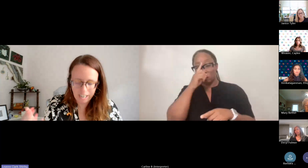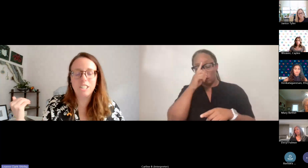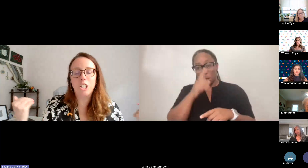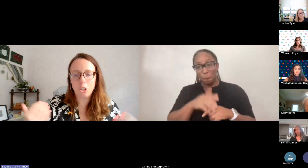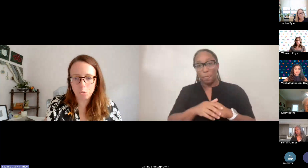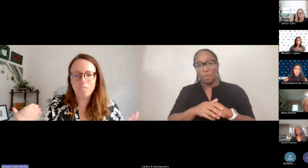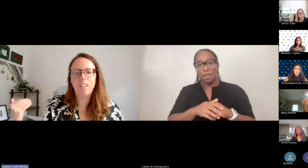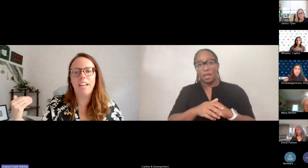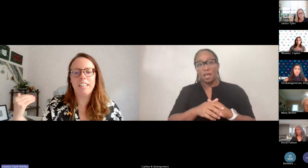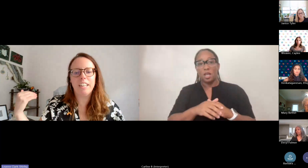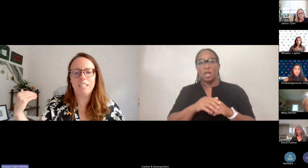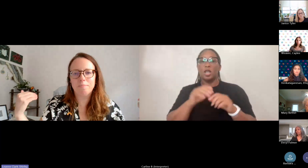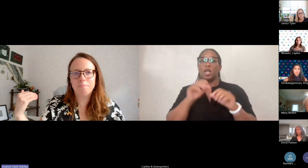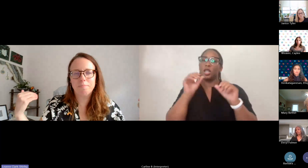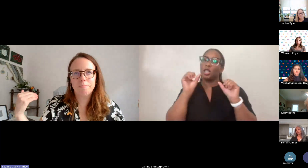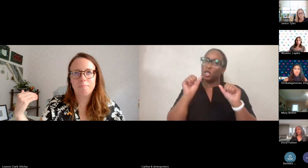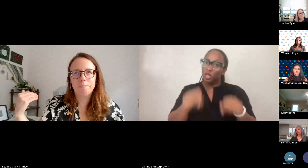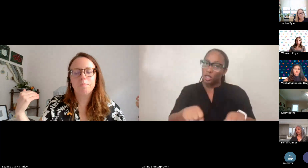be positioned as a unifying.